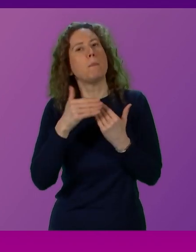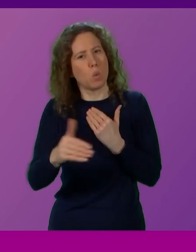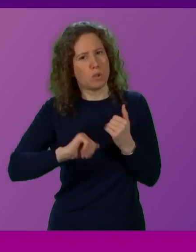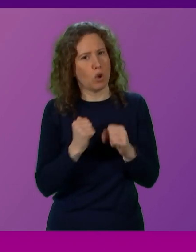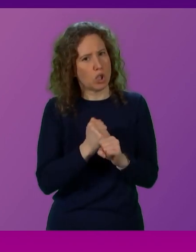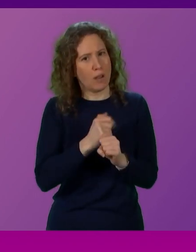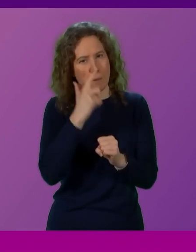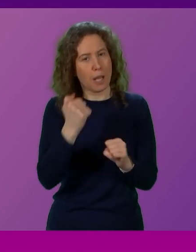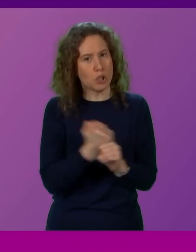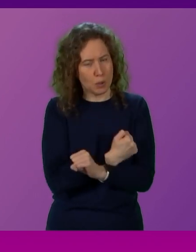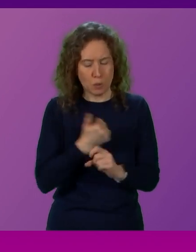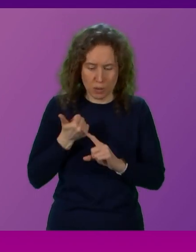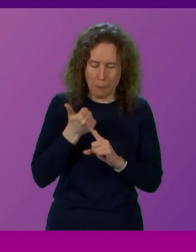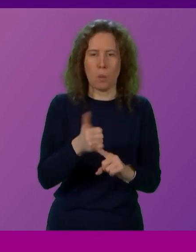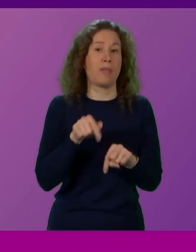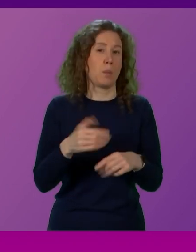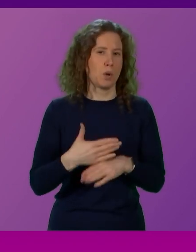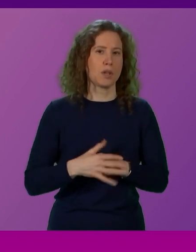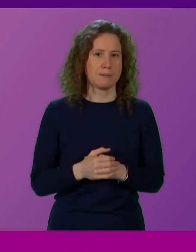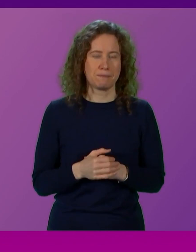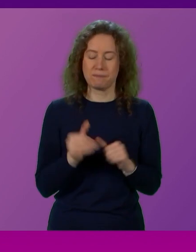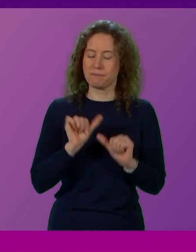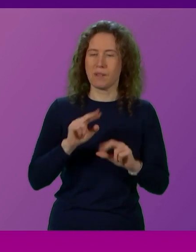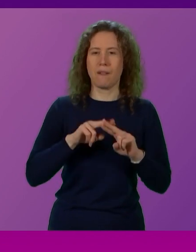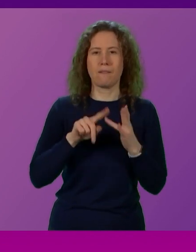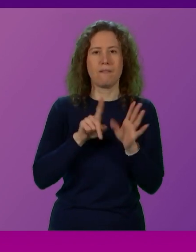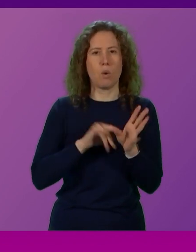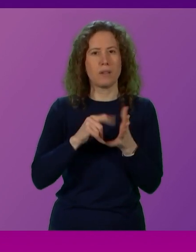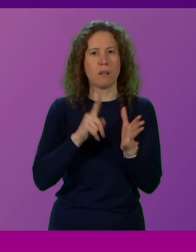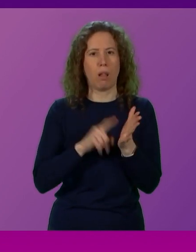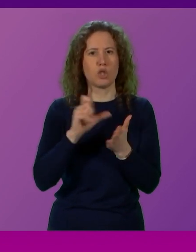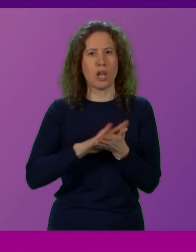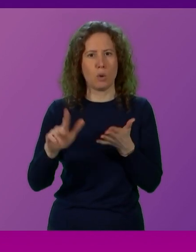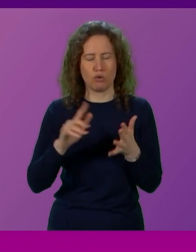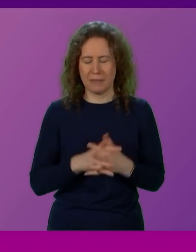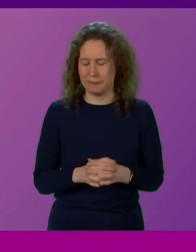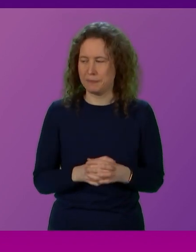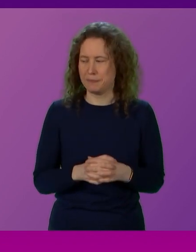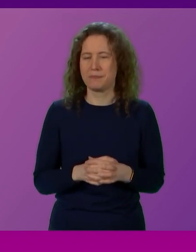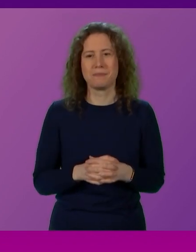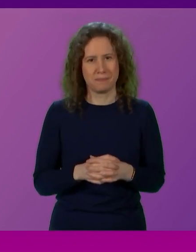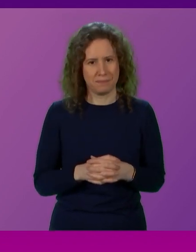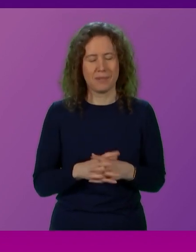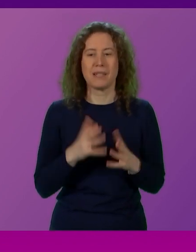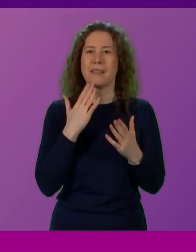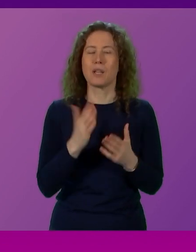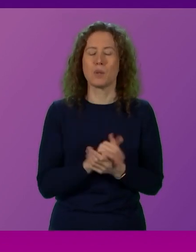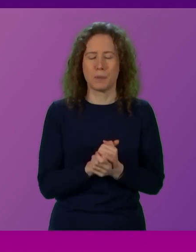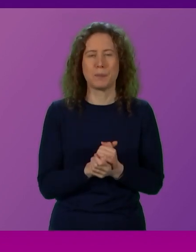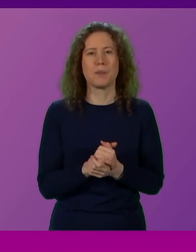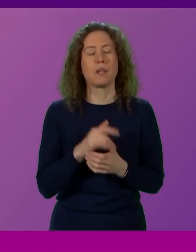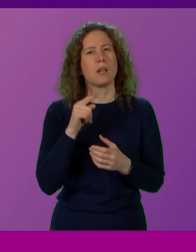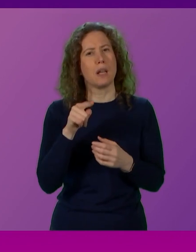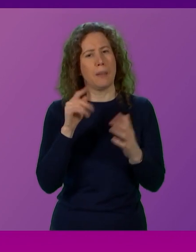can do to support those efforts.